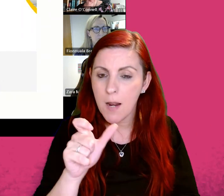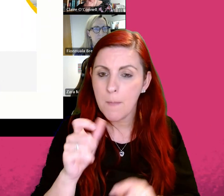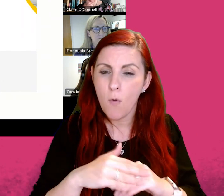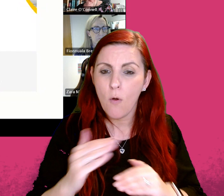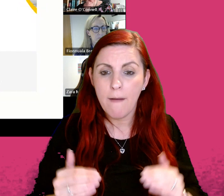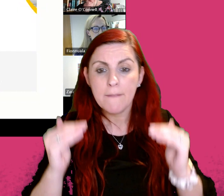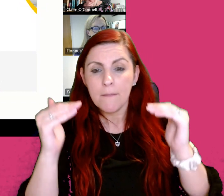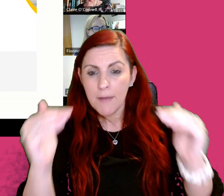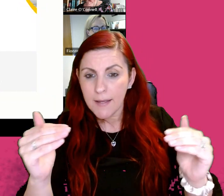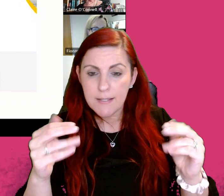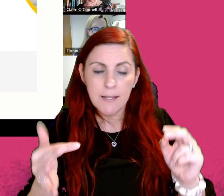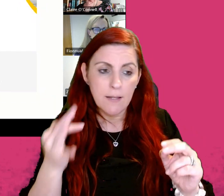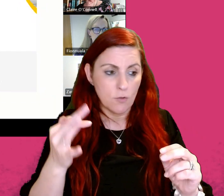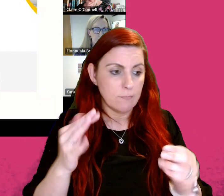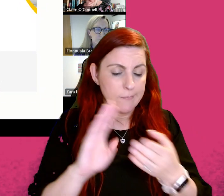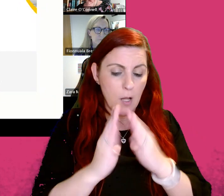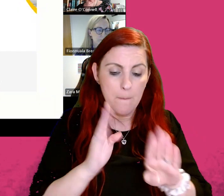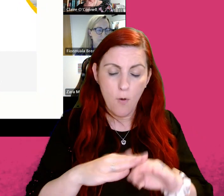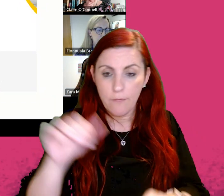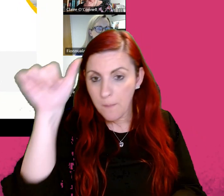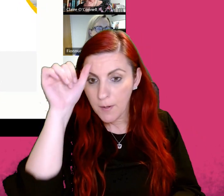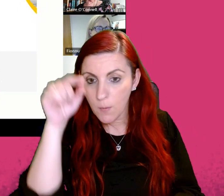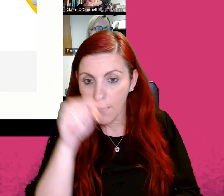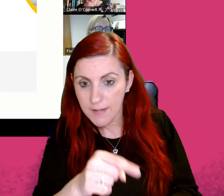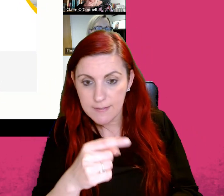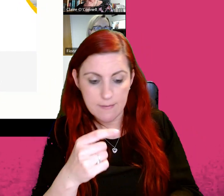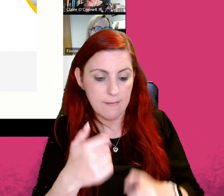you're kind of very familiar with this there are also many academic journals for example research